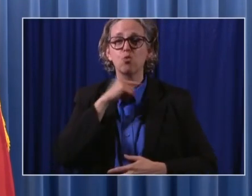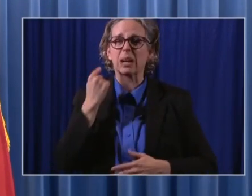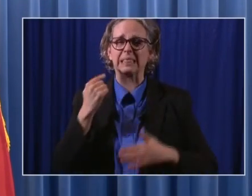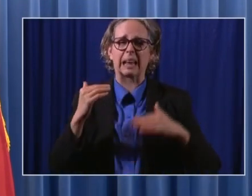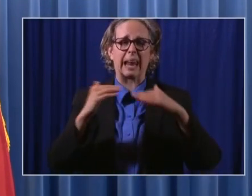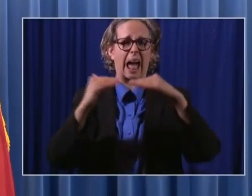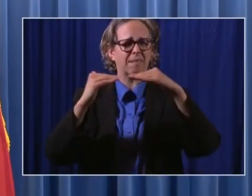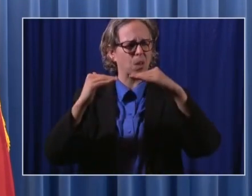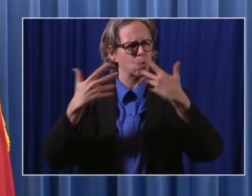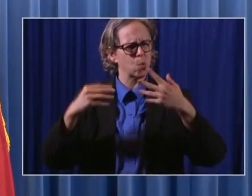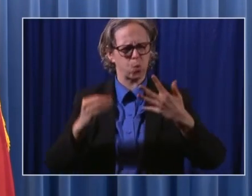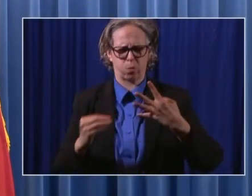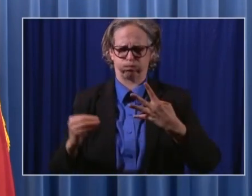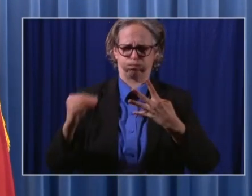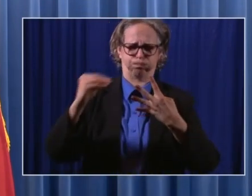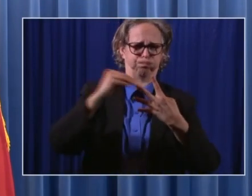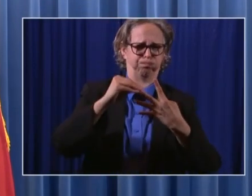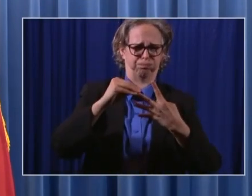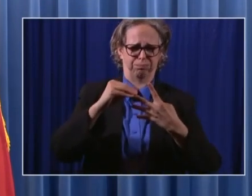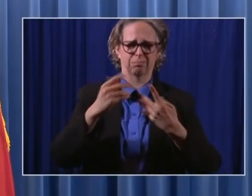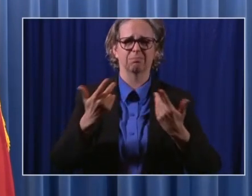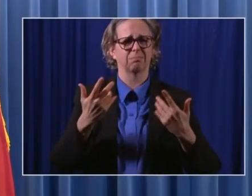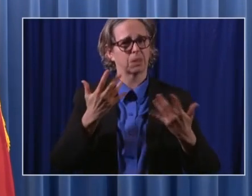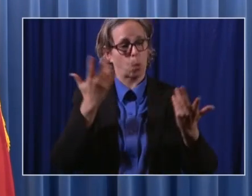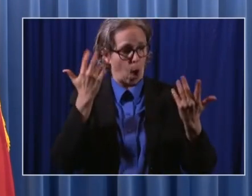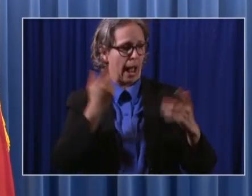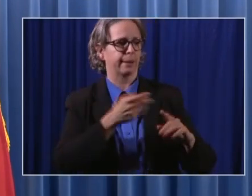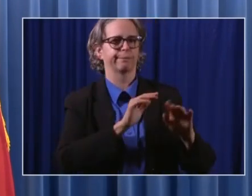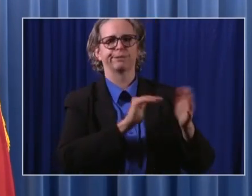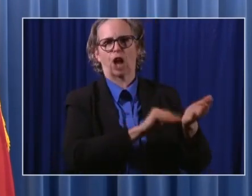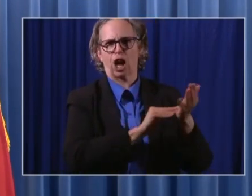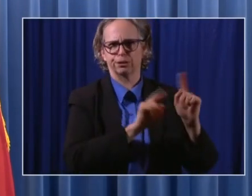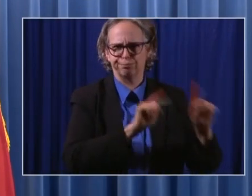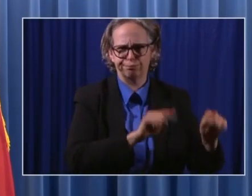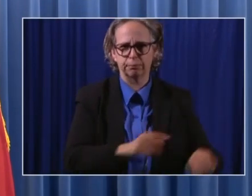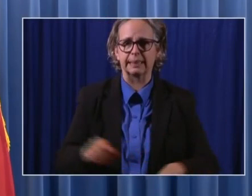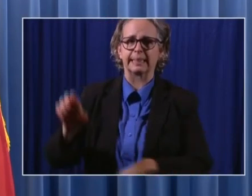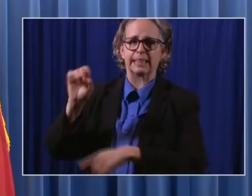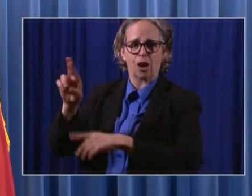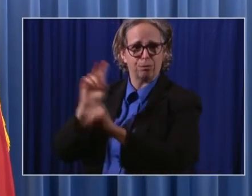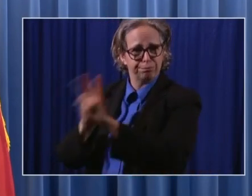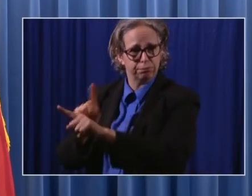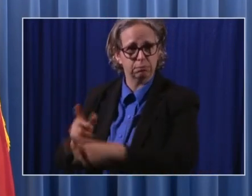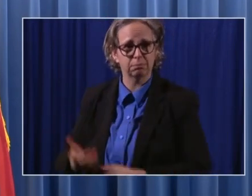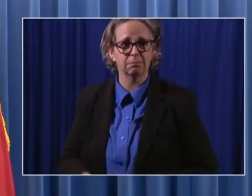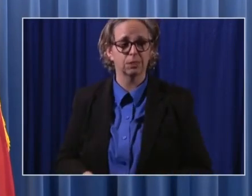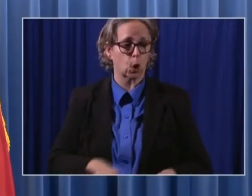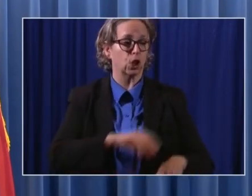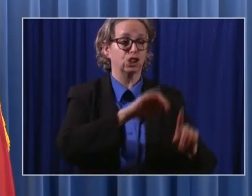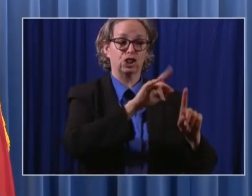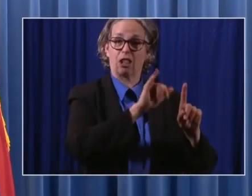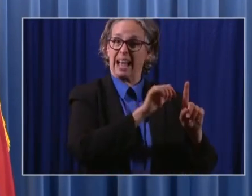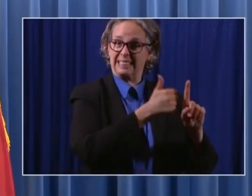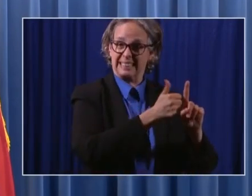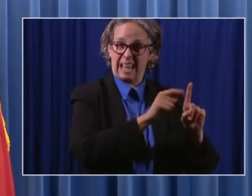RED. HARDIN COUNTY IS ALSO SEEING AN INCREASE IN THE NUMBER OF PEOPLE SEEKING MEDICAL CARE FOR